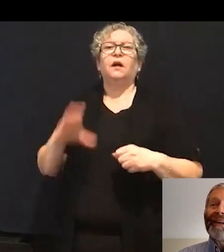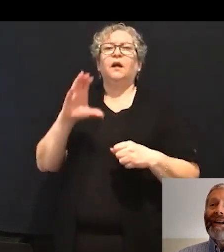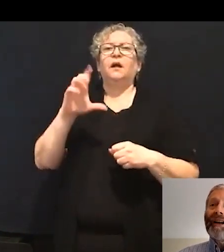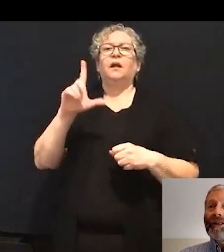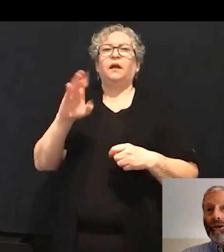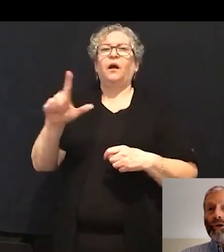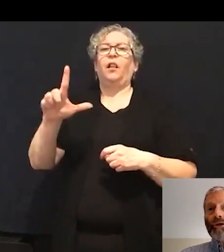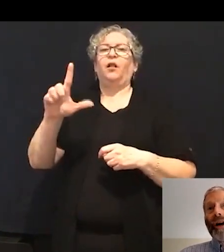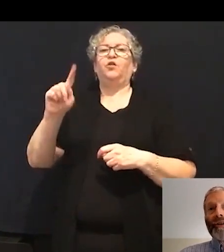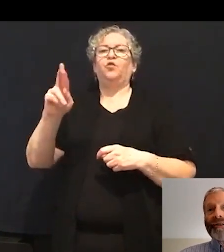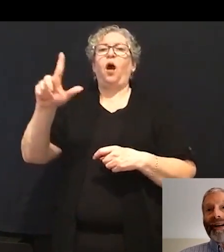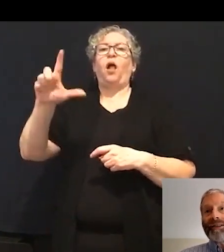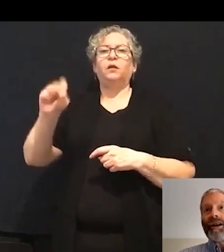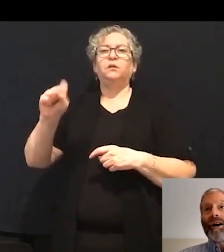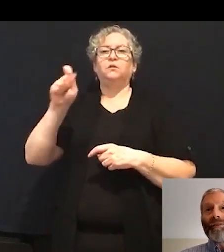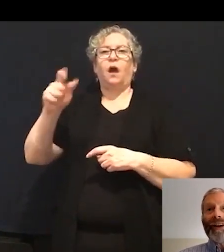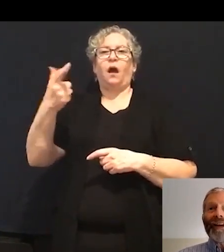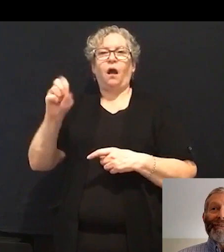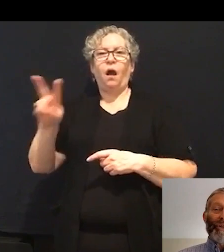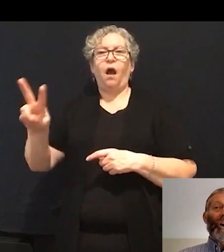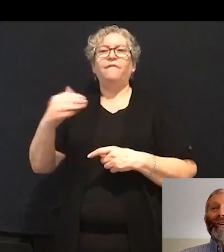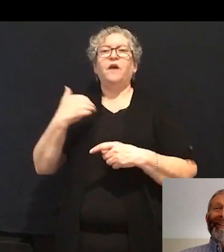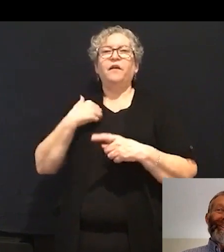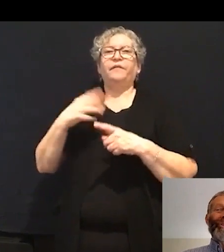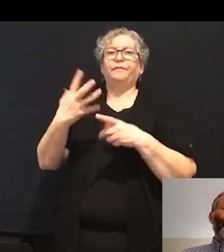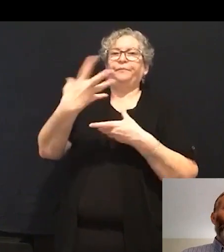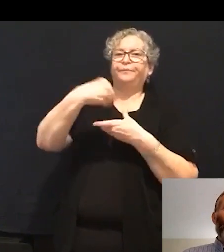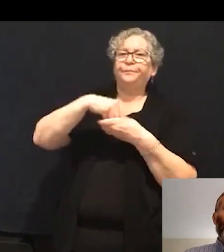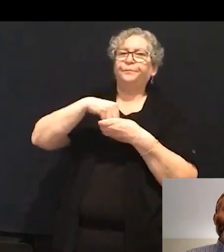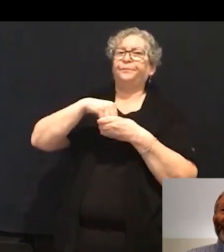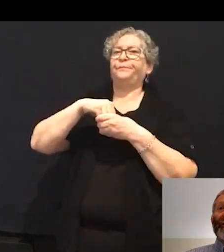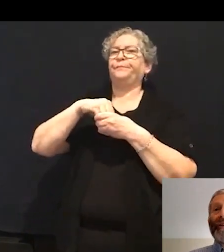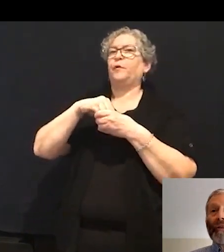Clinicaltrials.gov has all of the exclusion and inclusion